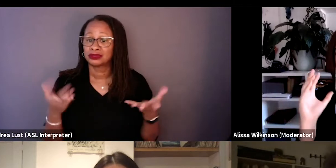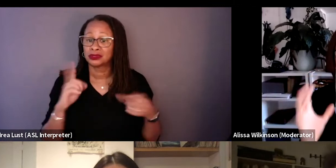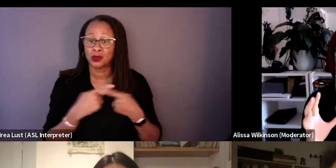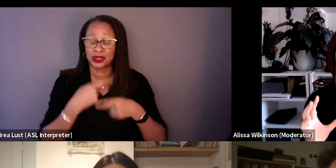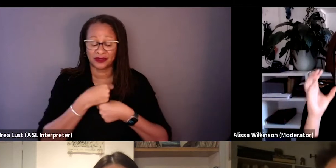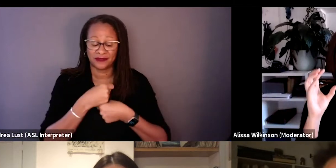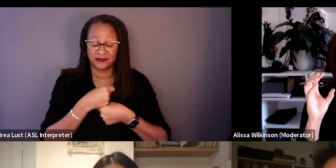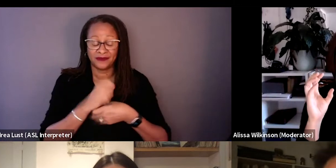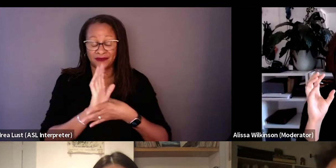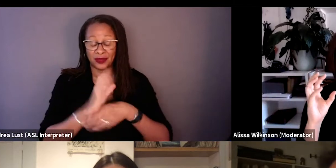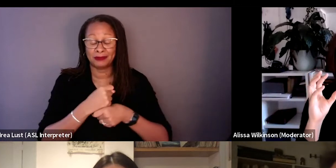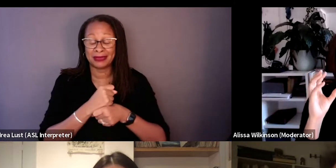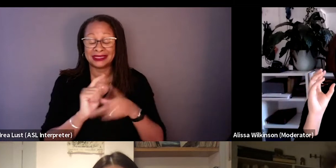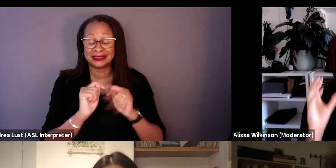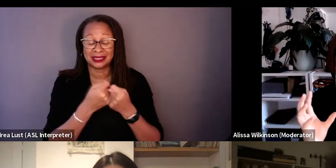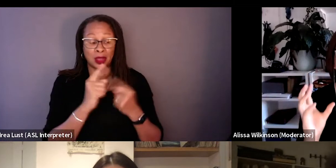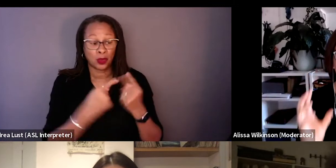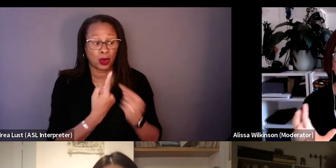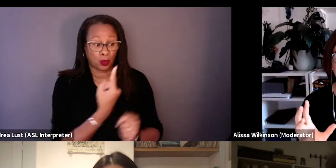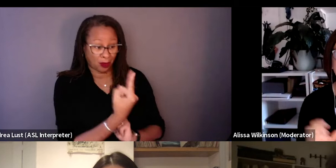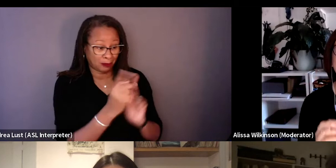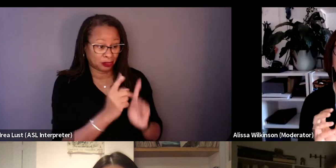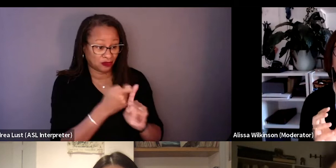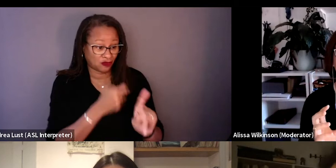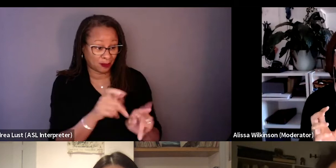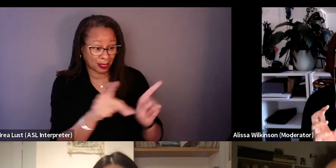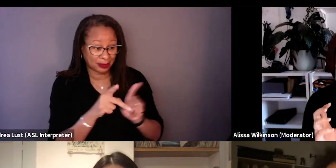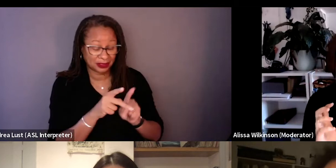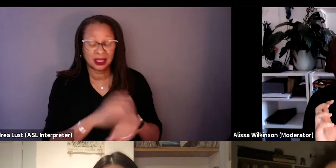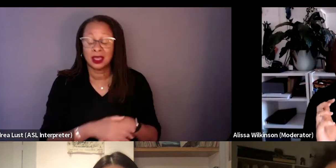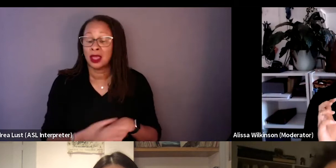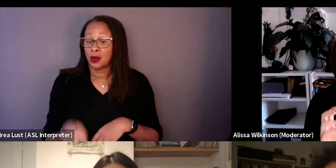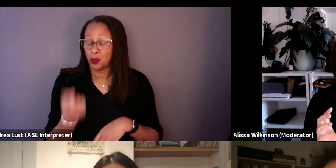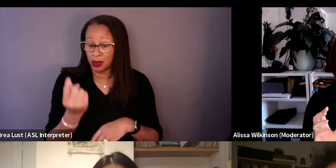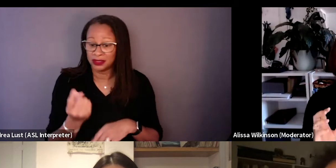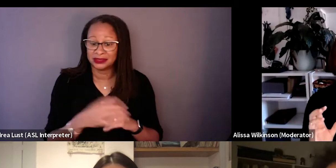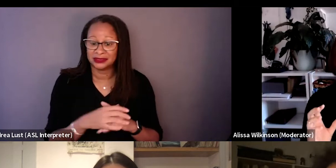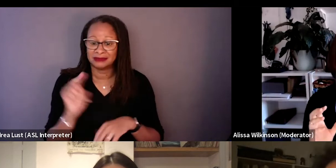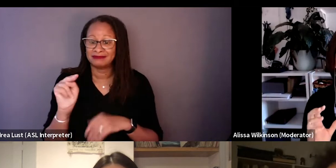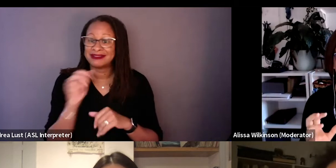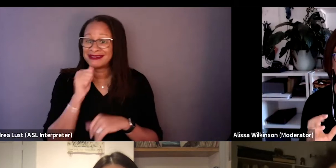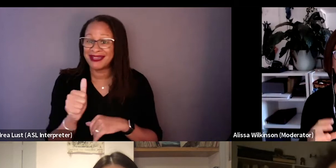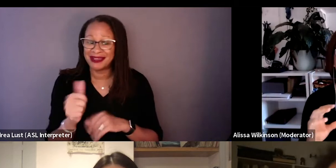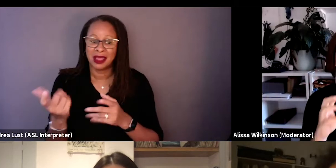where one of you is from the place, one of you is, is not and is coming into the place.